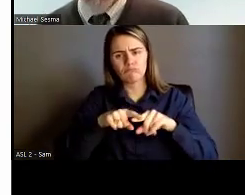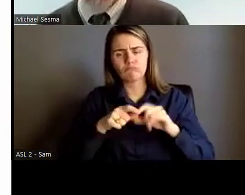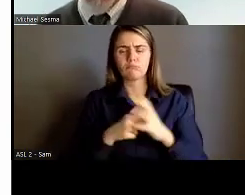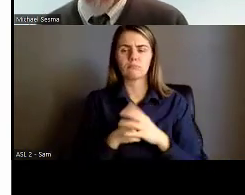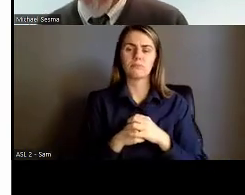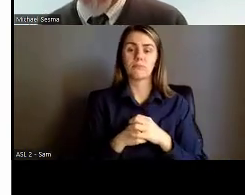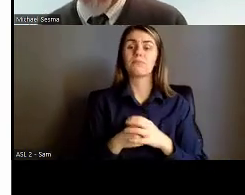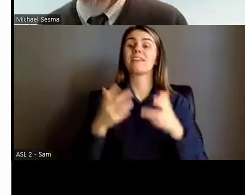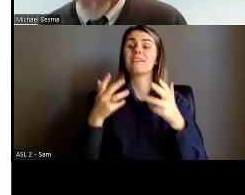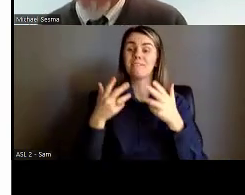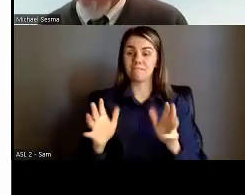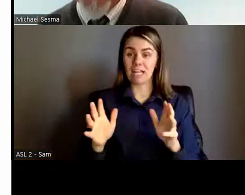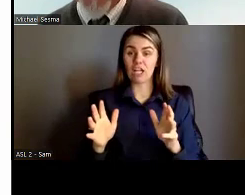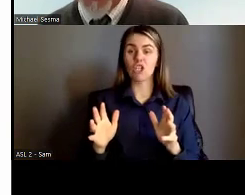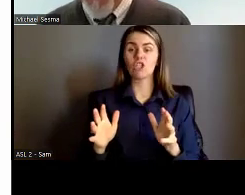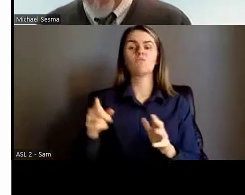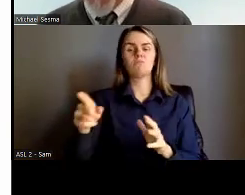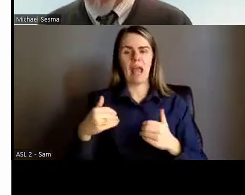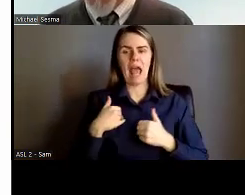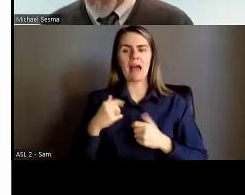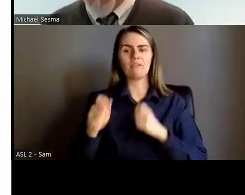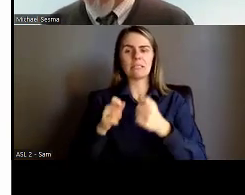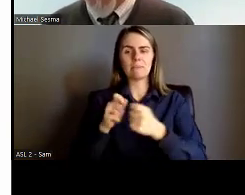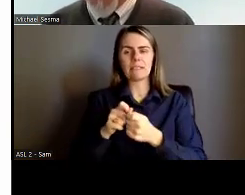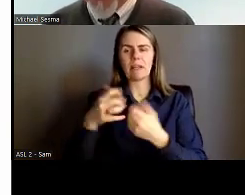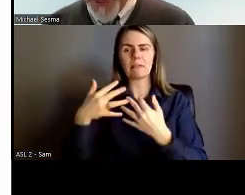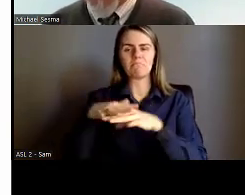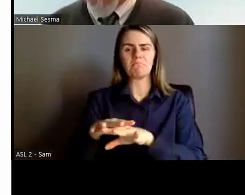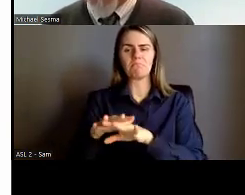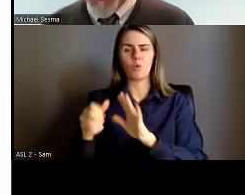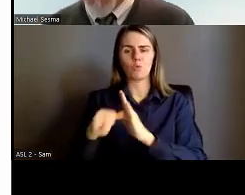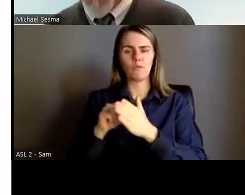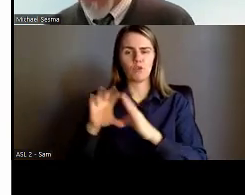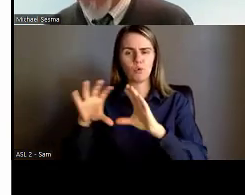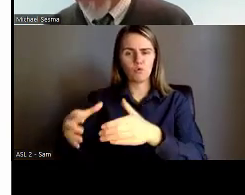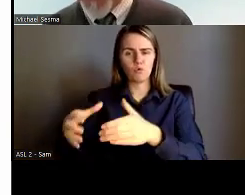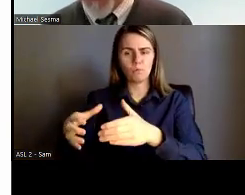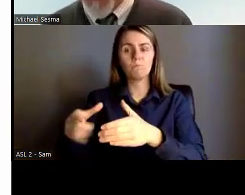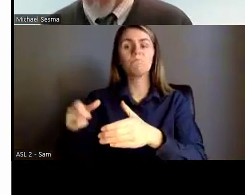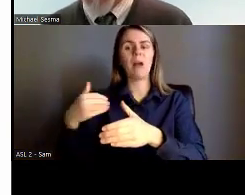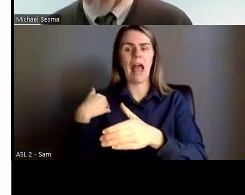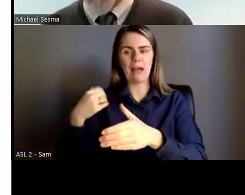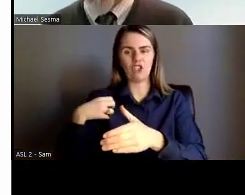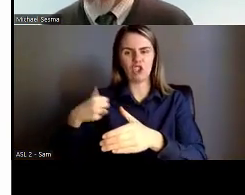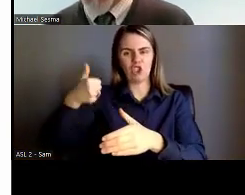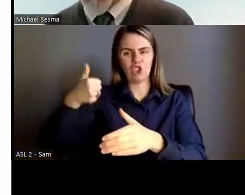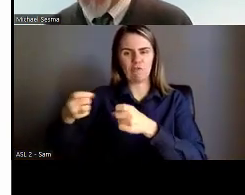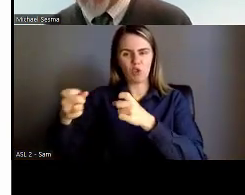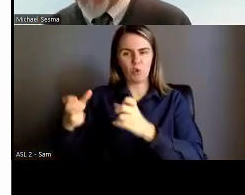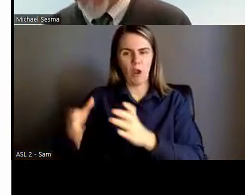And in the integrated review group, there's a chief director for that IRG, and they are the one that assigns it